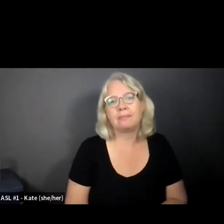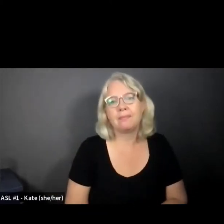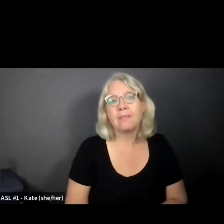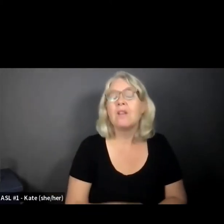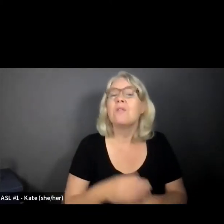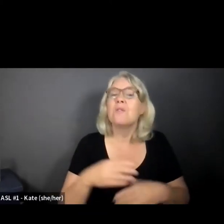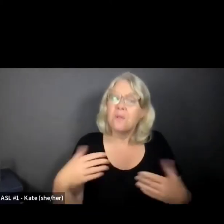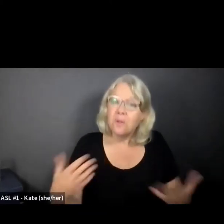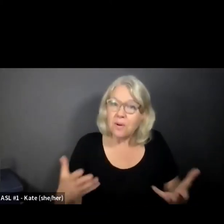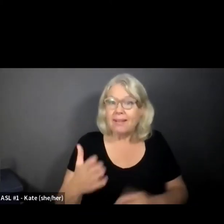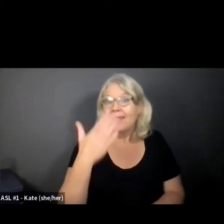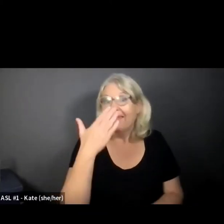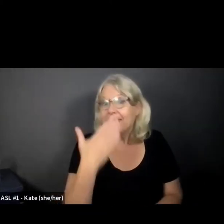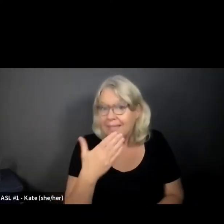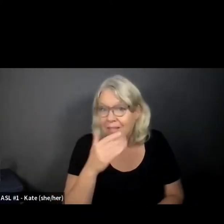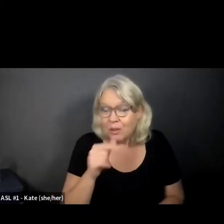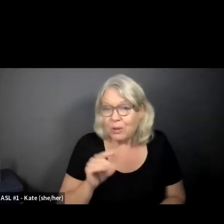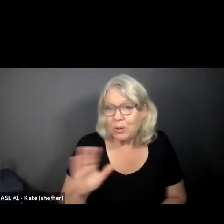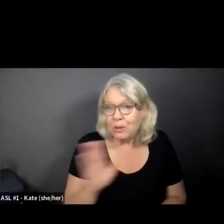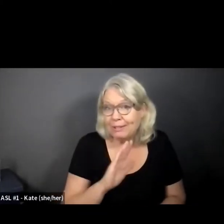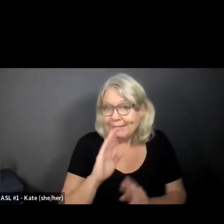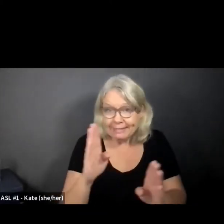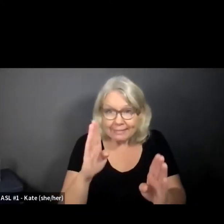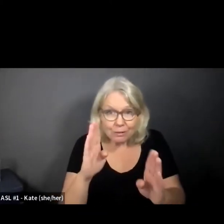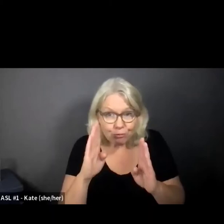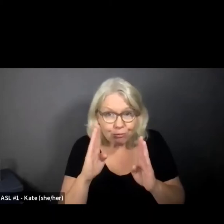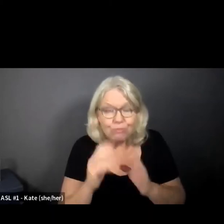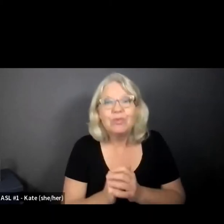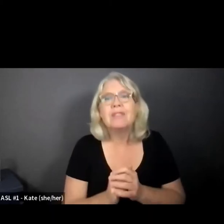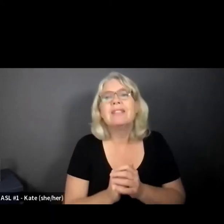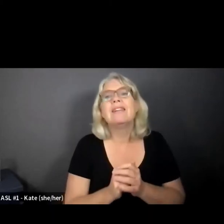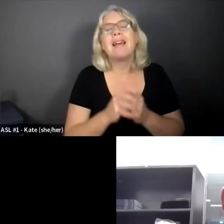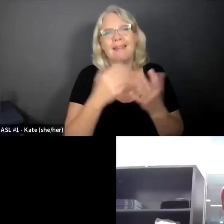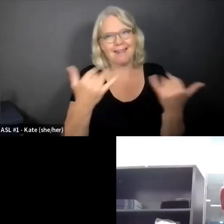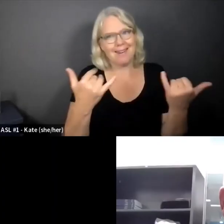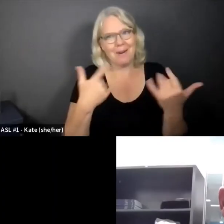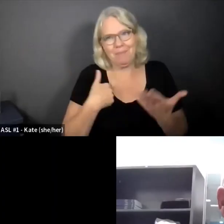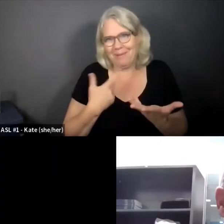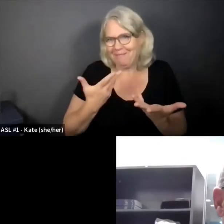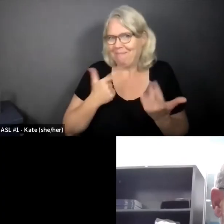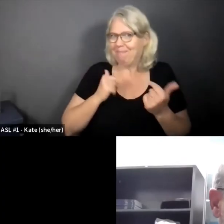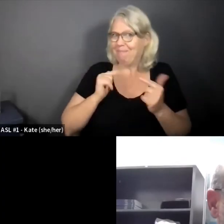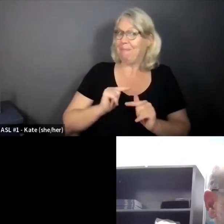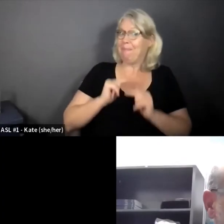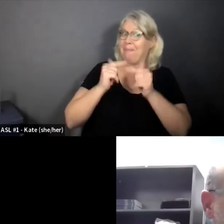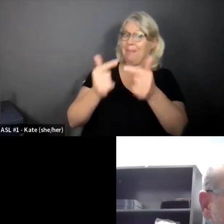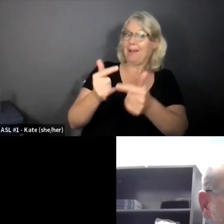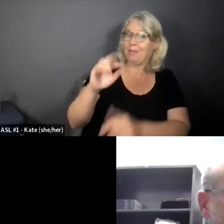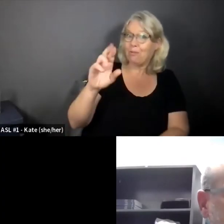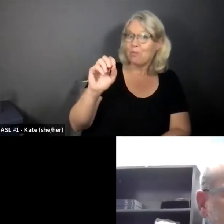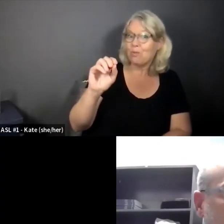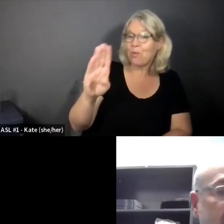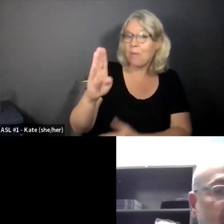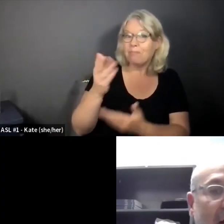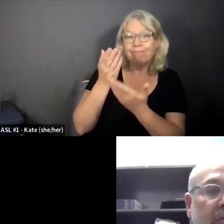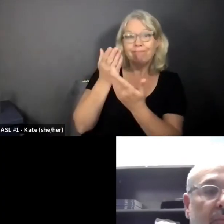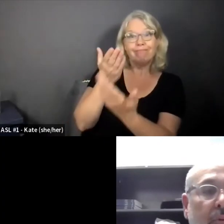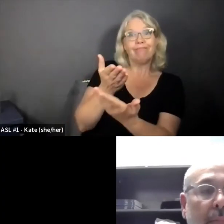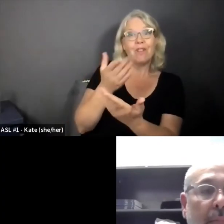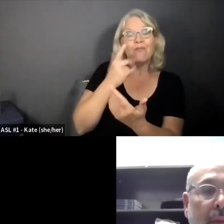AND IT'S NOW MY PLEASURE TO SEND BACK TO ROB TO PROVIDE HIS EXECUTIVE DIRECTOR'S REPORT.